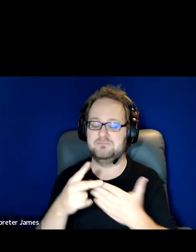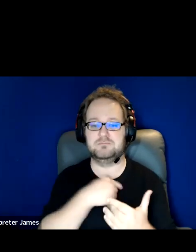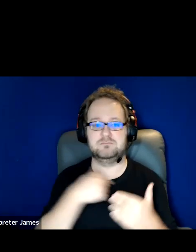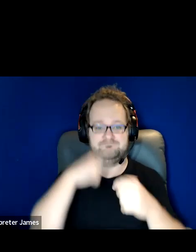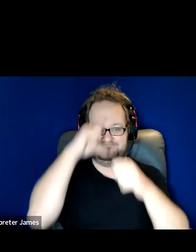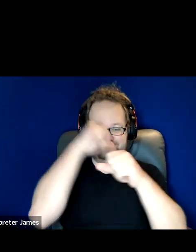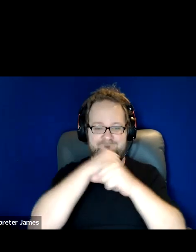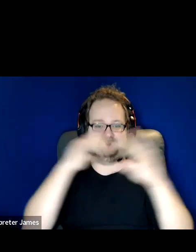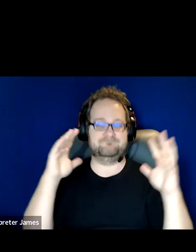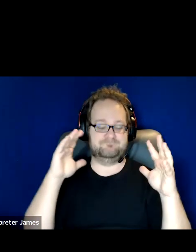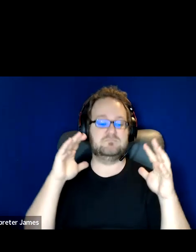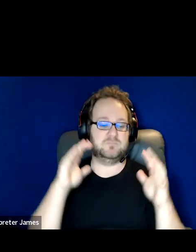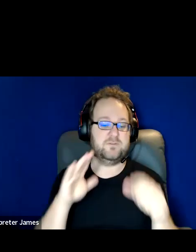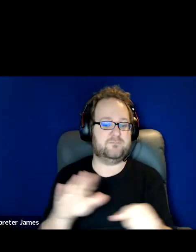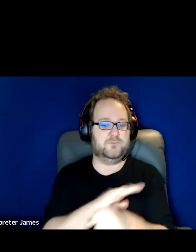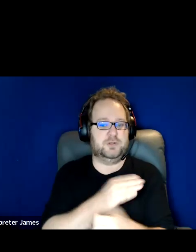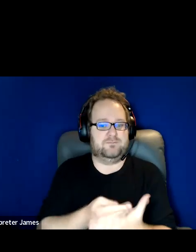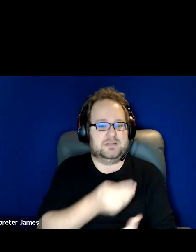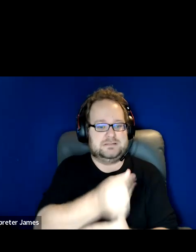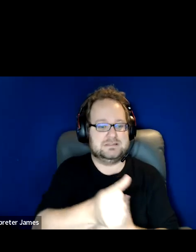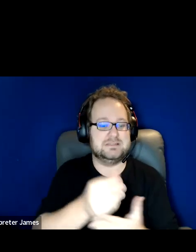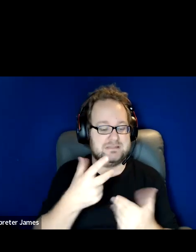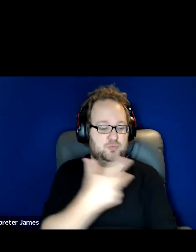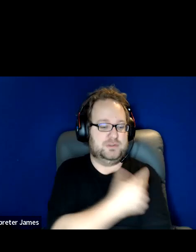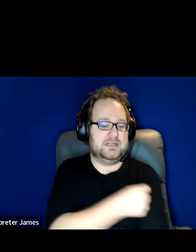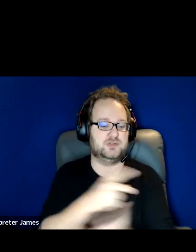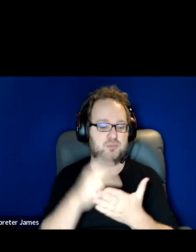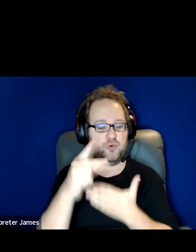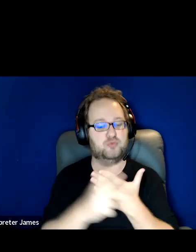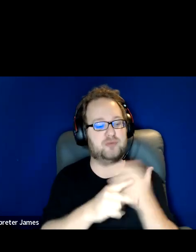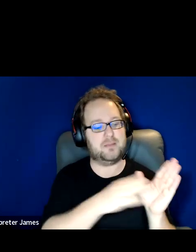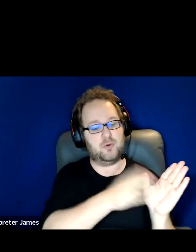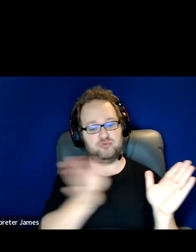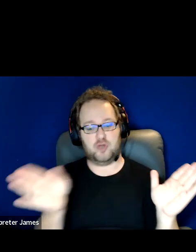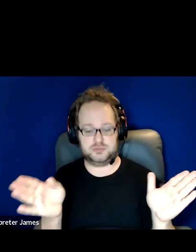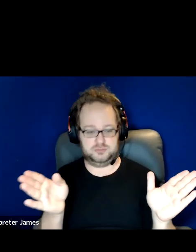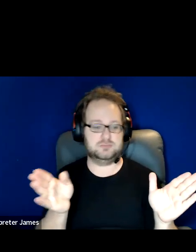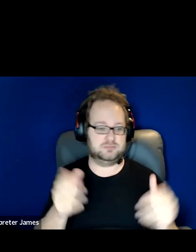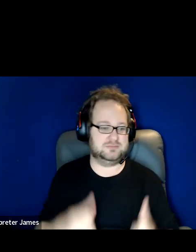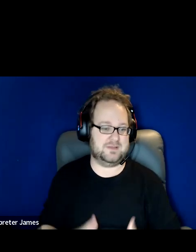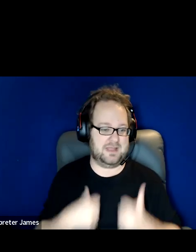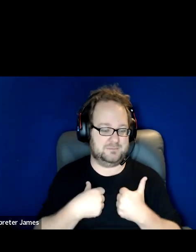our vision of a fully fund ed immunization program across the lifespan. We have two